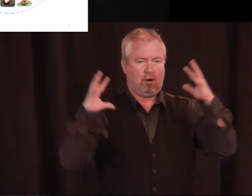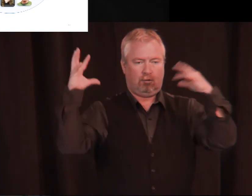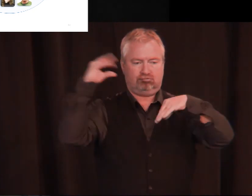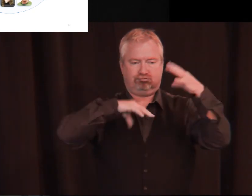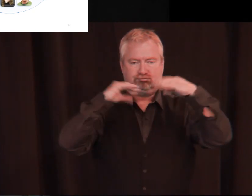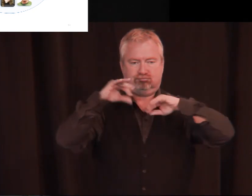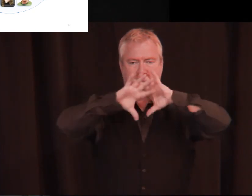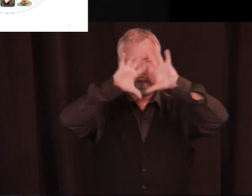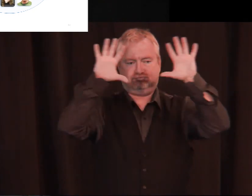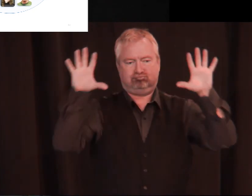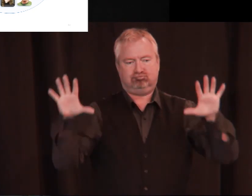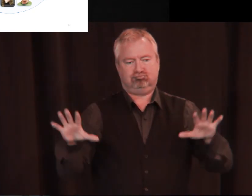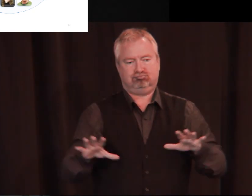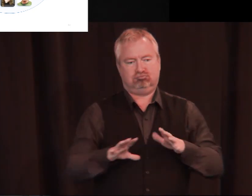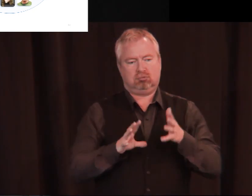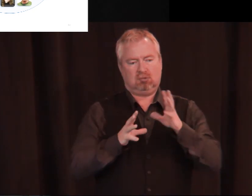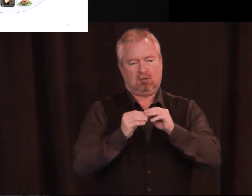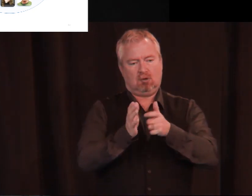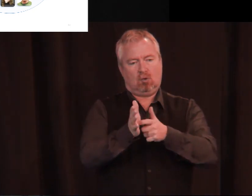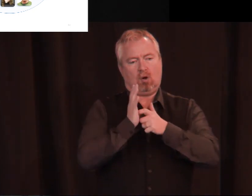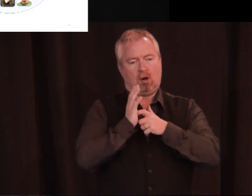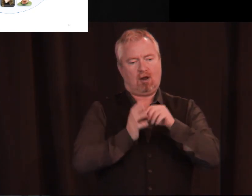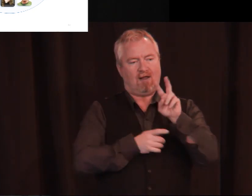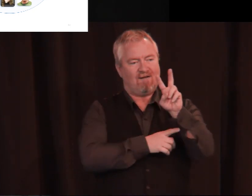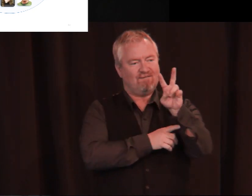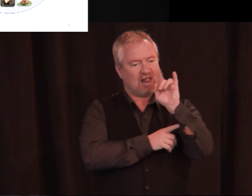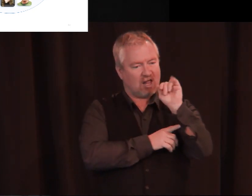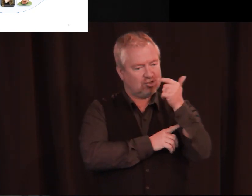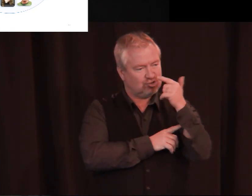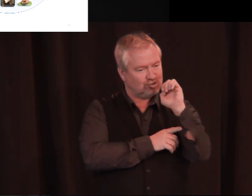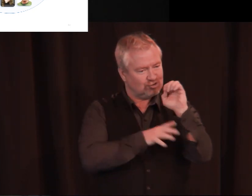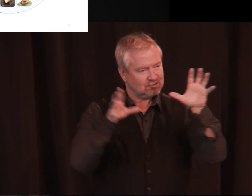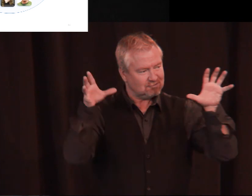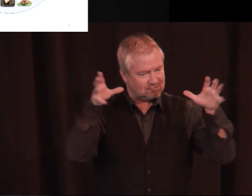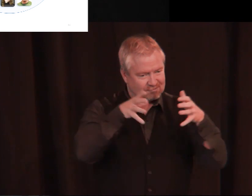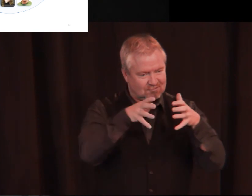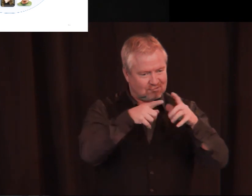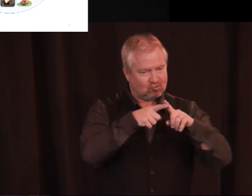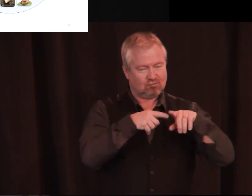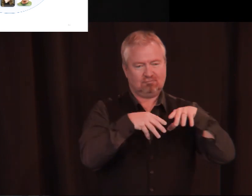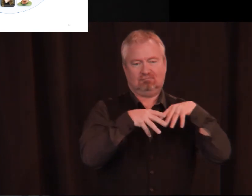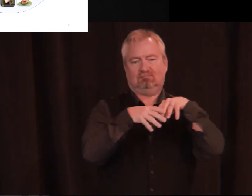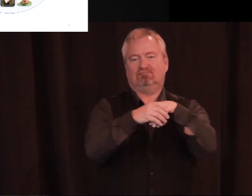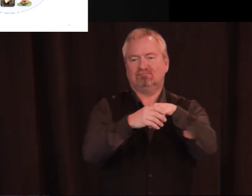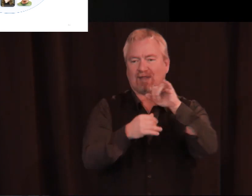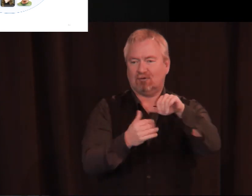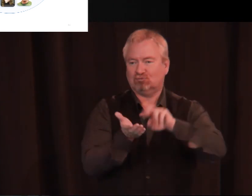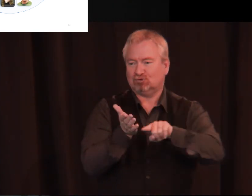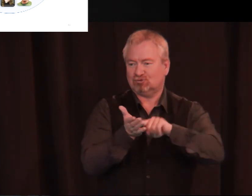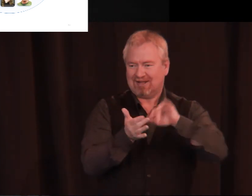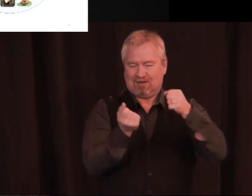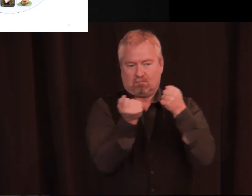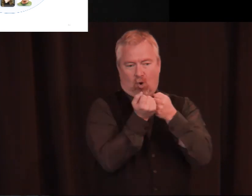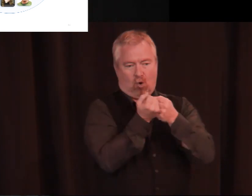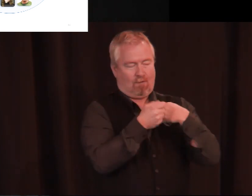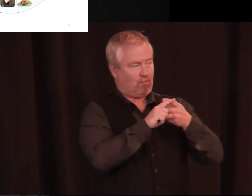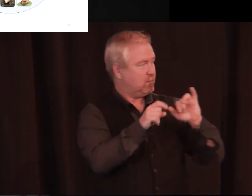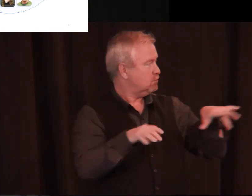So these are some of the members of our team that have supported us throughout the years and been a part of this project. Okay.